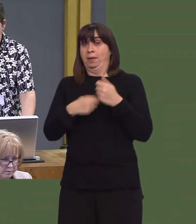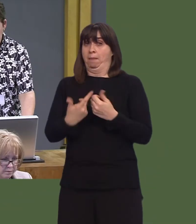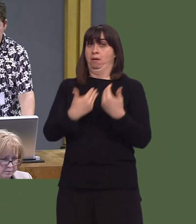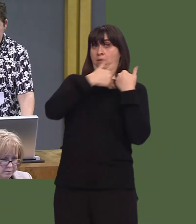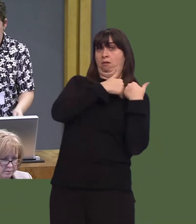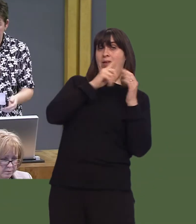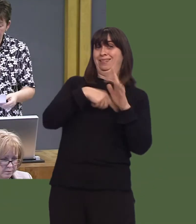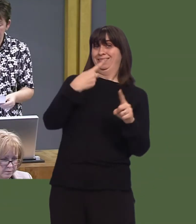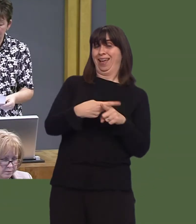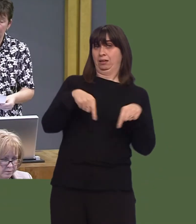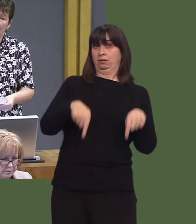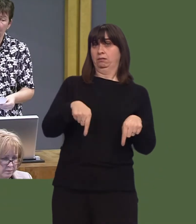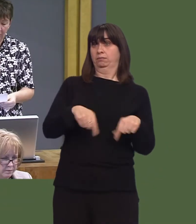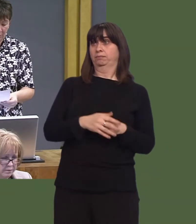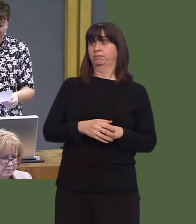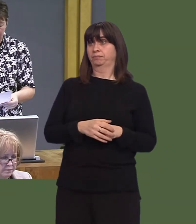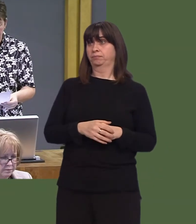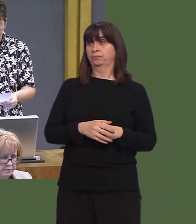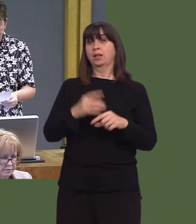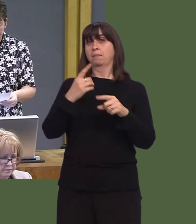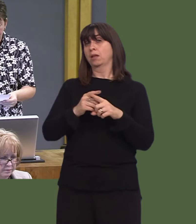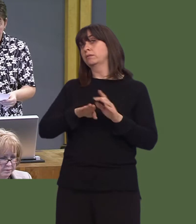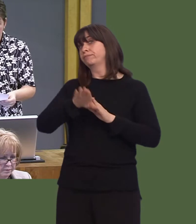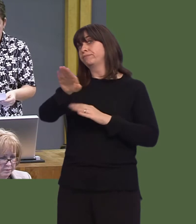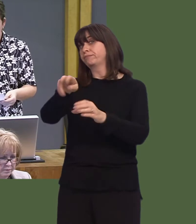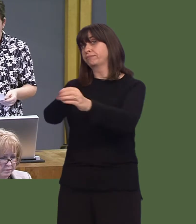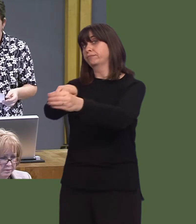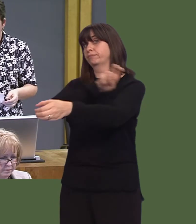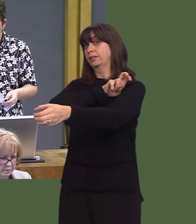additional powers this place is set to gain post Brexit, surely it's time to bring in